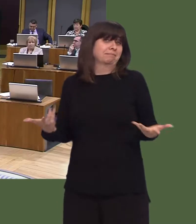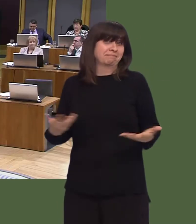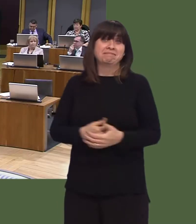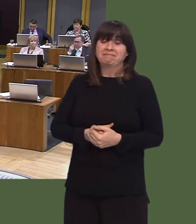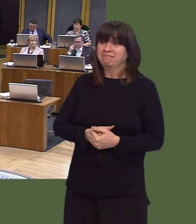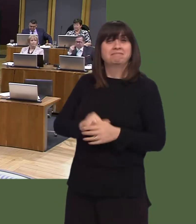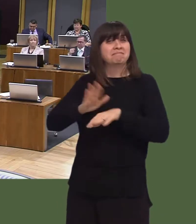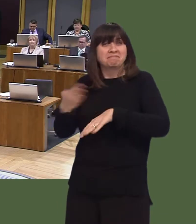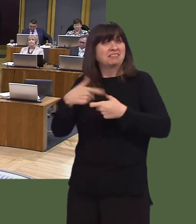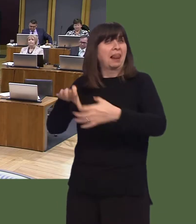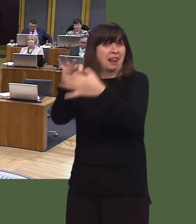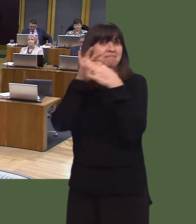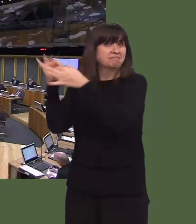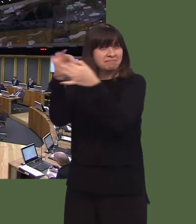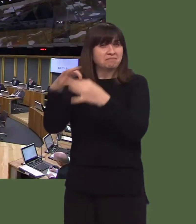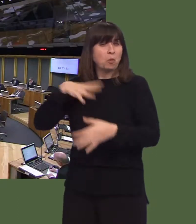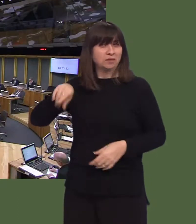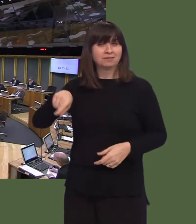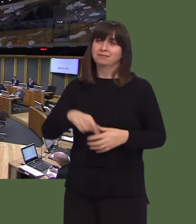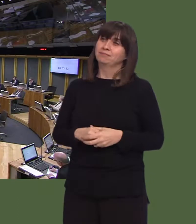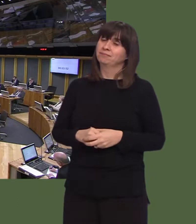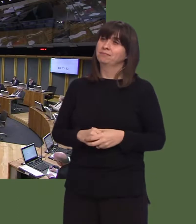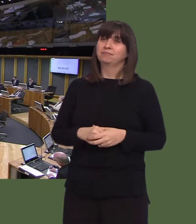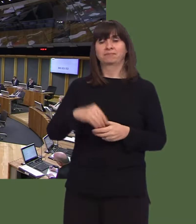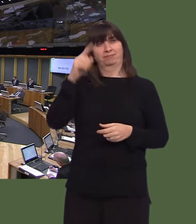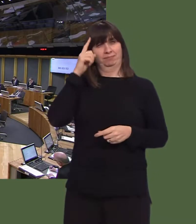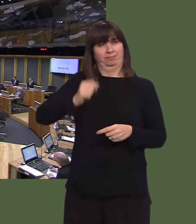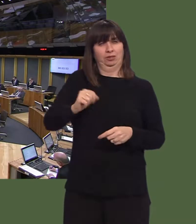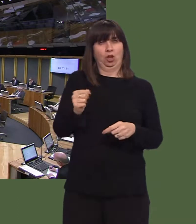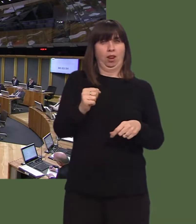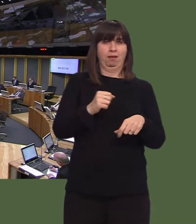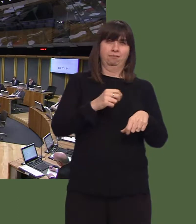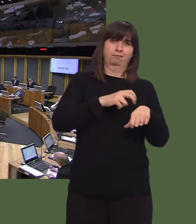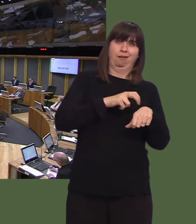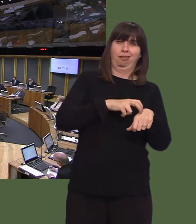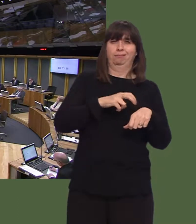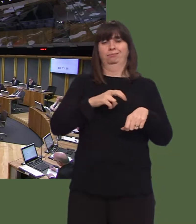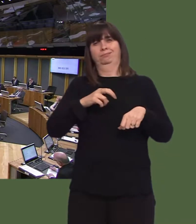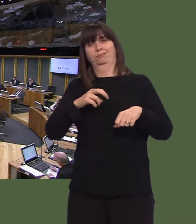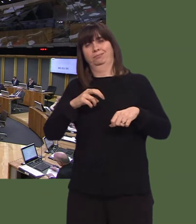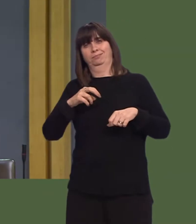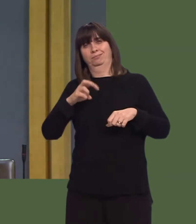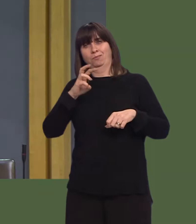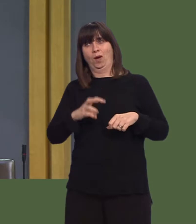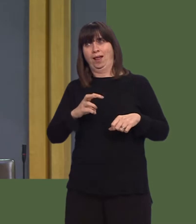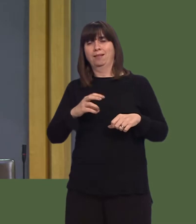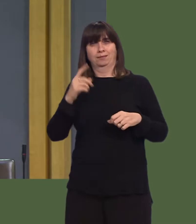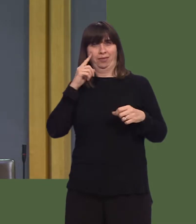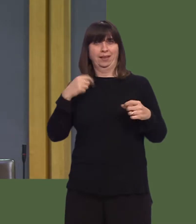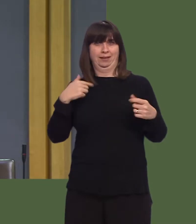Steffan Lewis AM: I think, of all the Celtic countries, we've got a lot of catching up to do when it comes to maximising the opportunities of engaging with our diaspora.